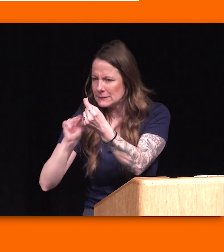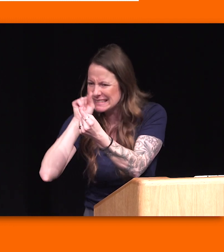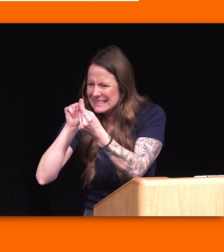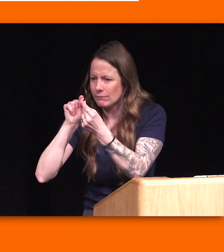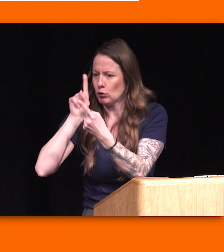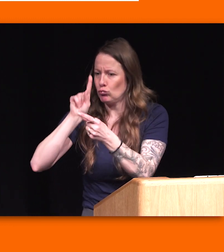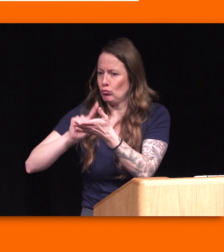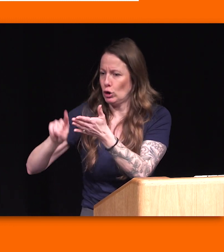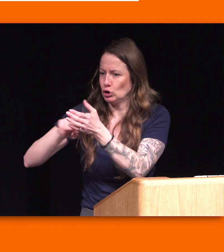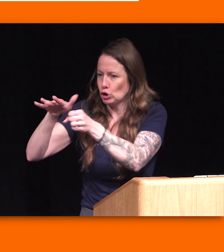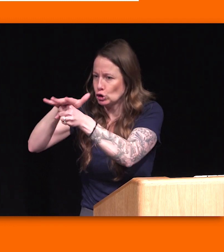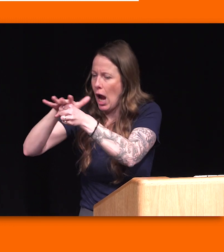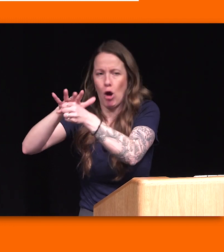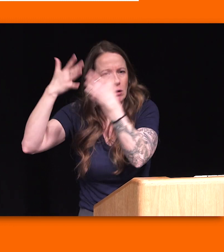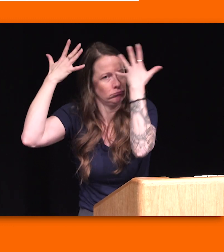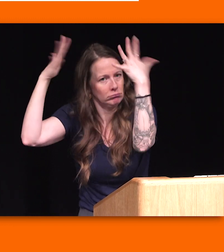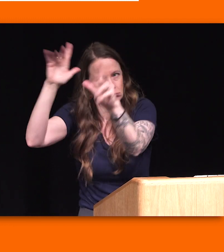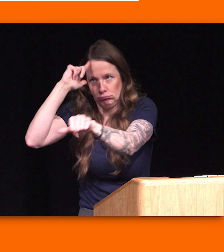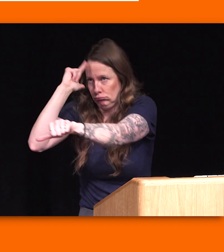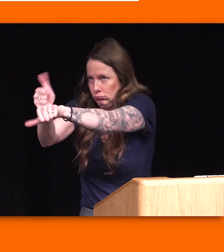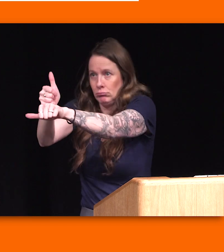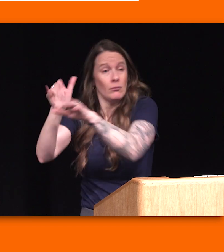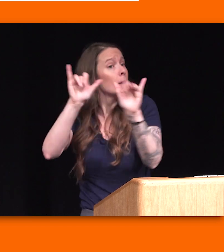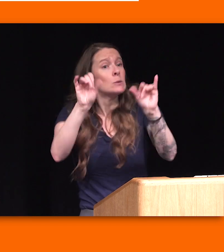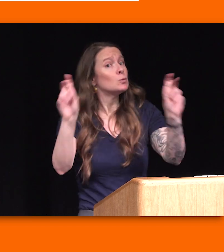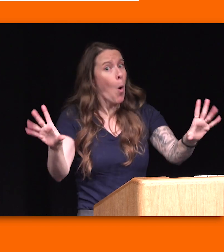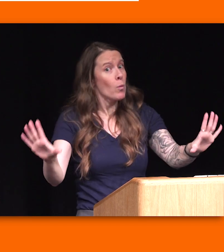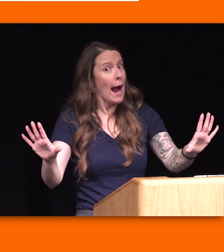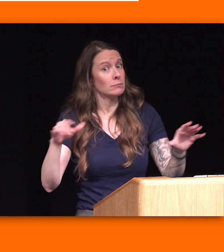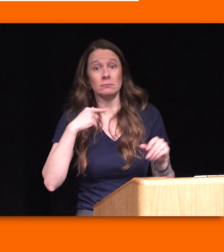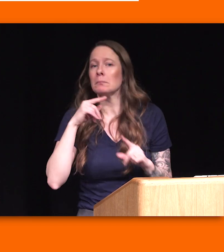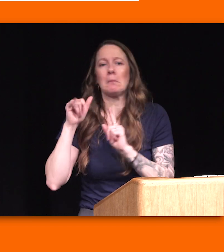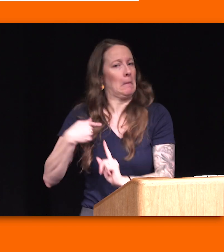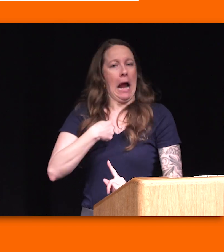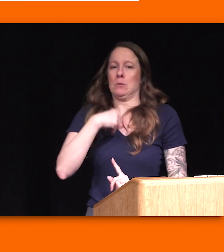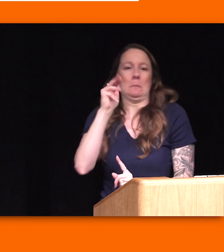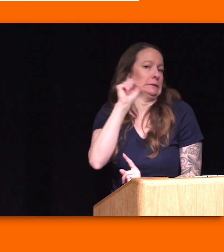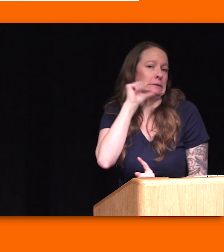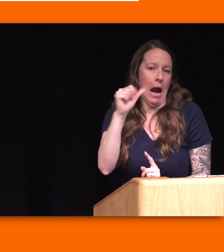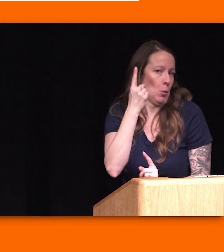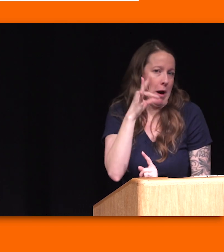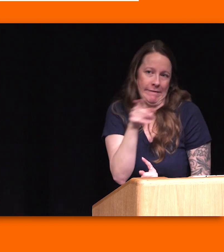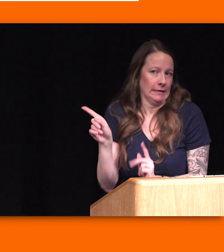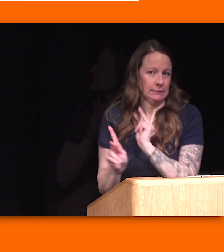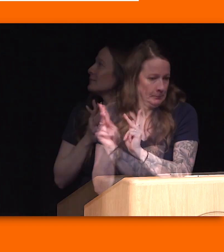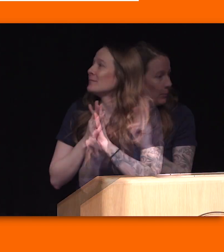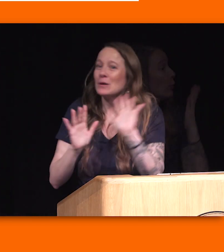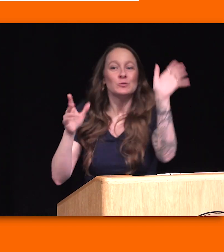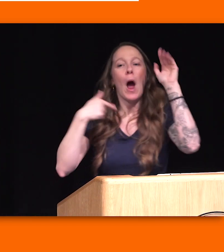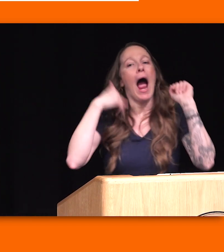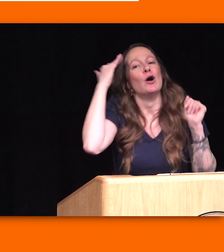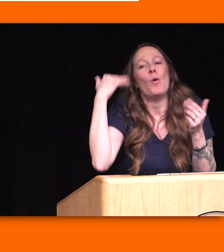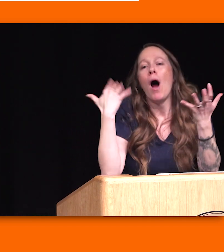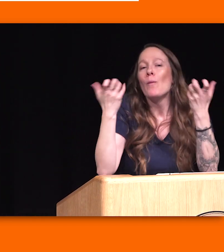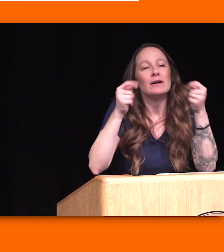and they keep that specific goal and that research area forever, and that is OK, but I wasn't one of those individuals.